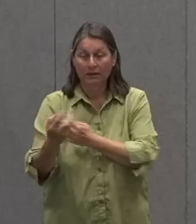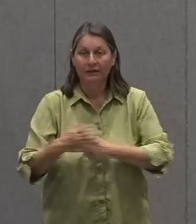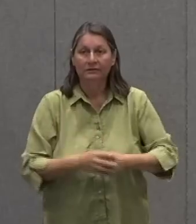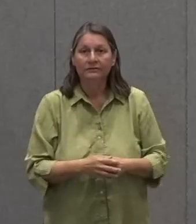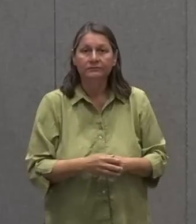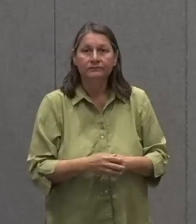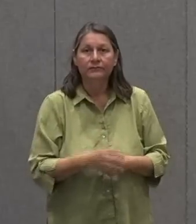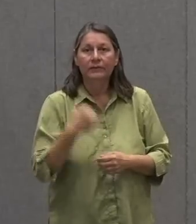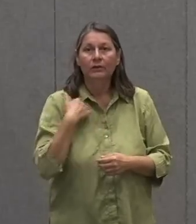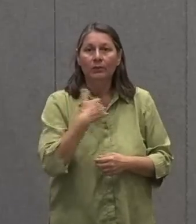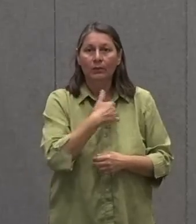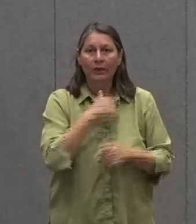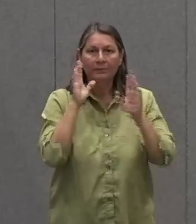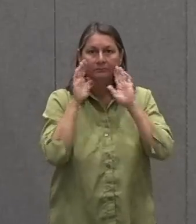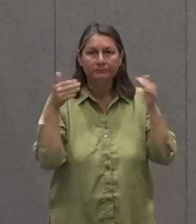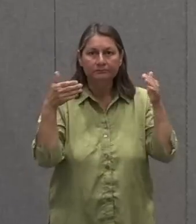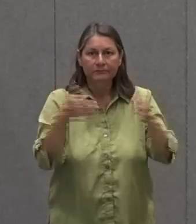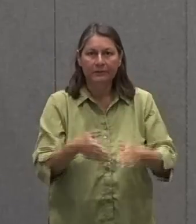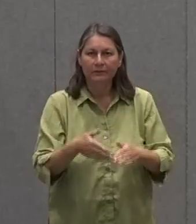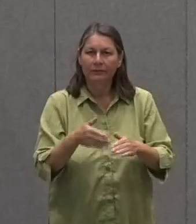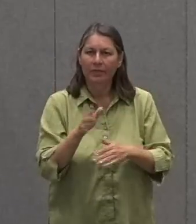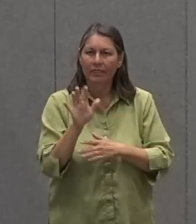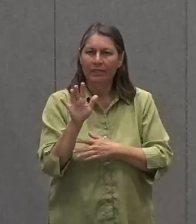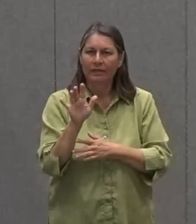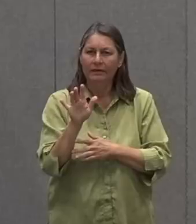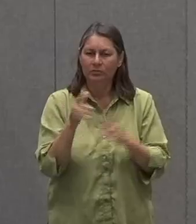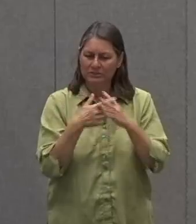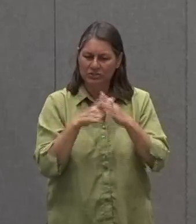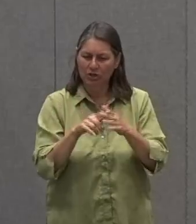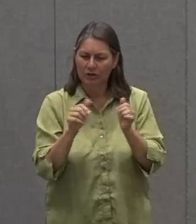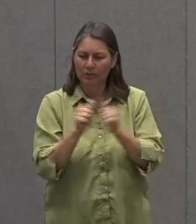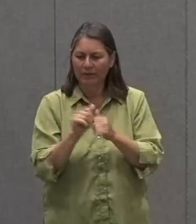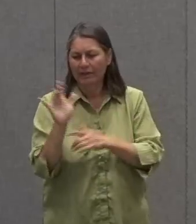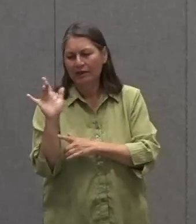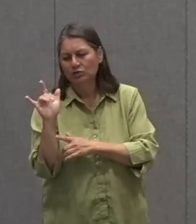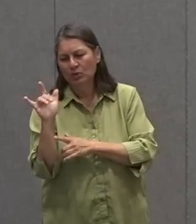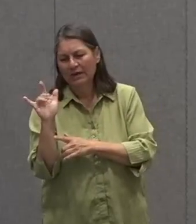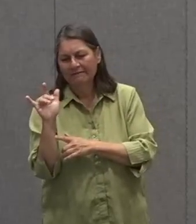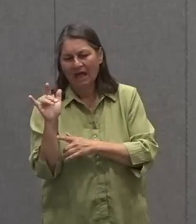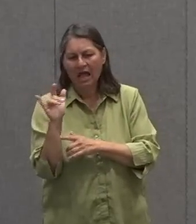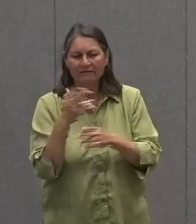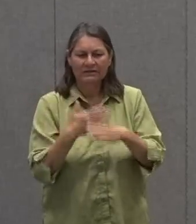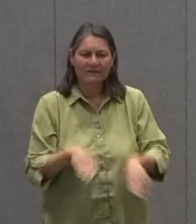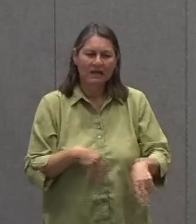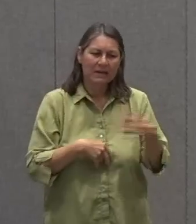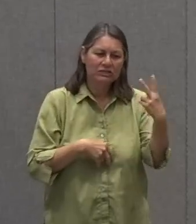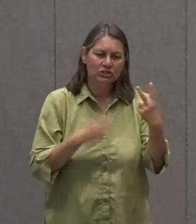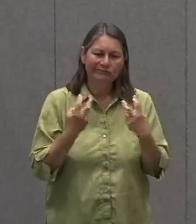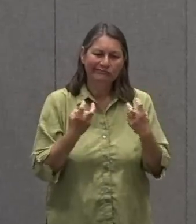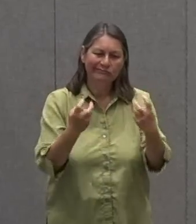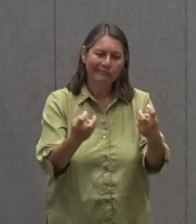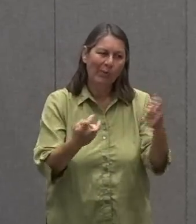problem where we had the 25. We started with two rows, and poor Joe was off by himself.